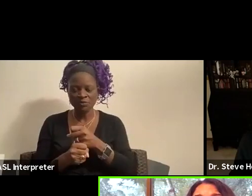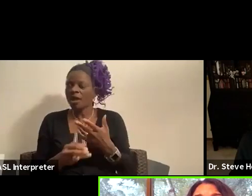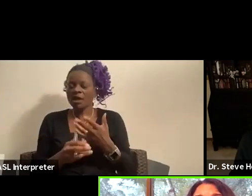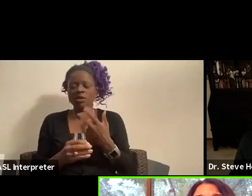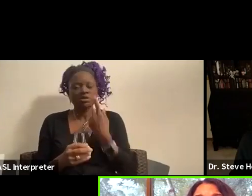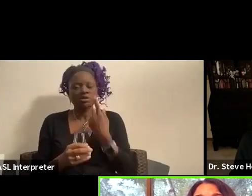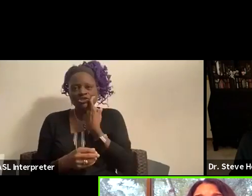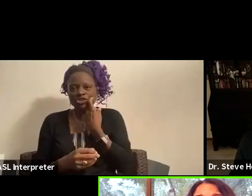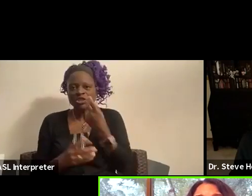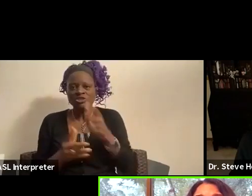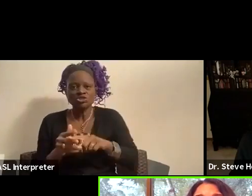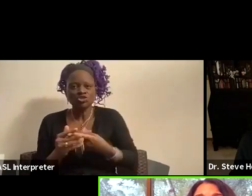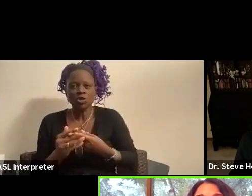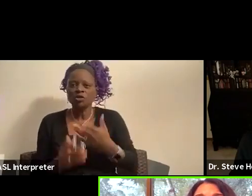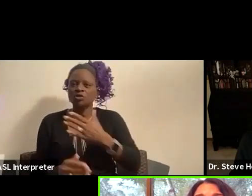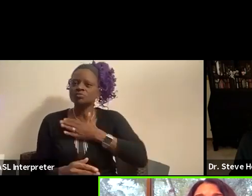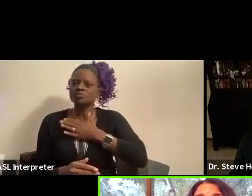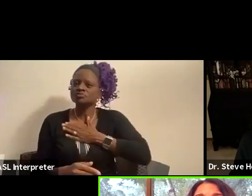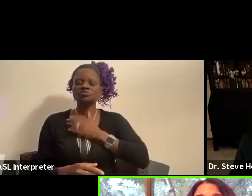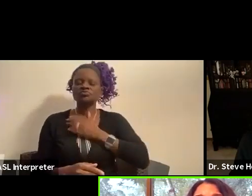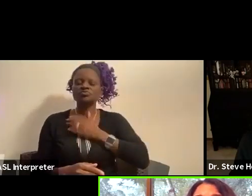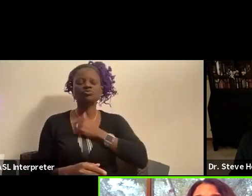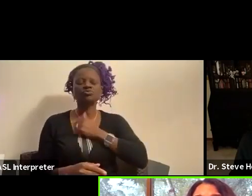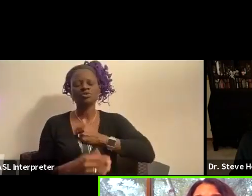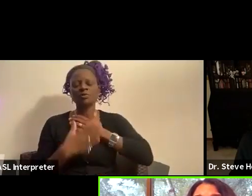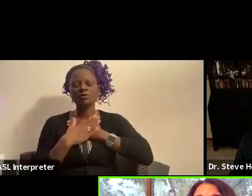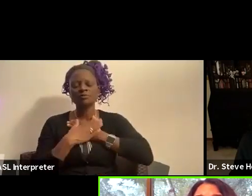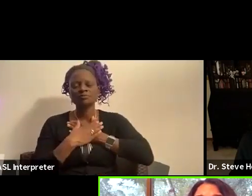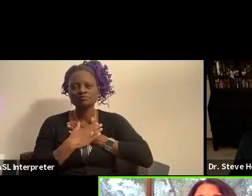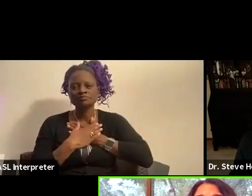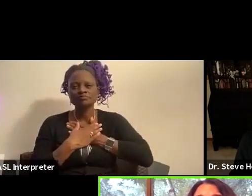Hot hearts go out to everyone who has lost a loved one to this deadly disease